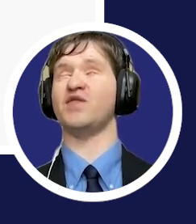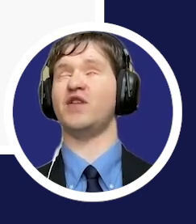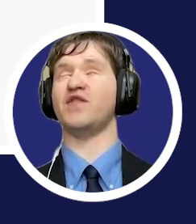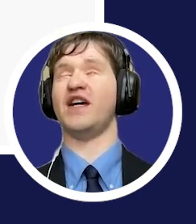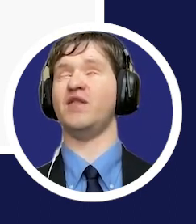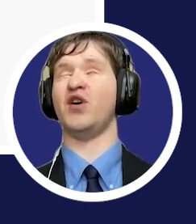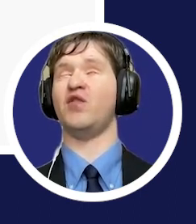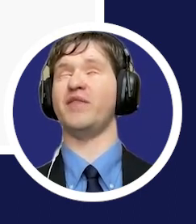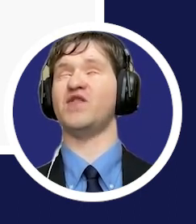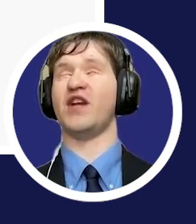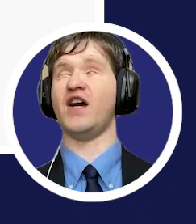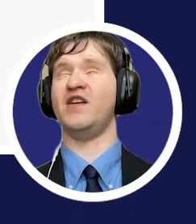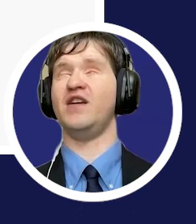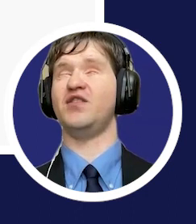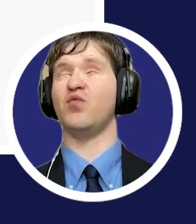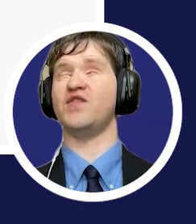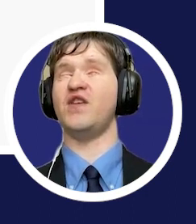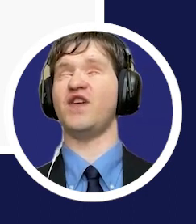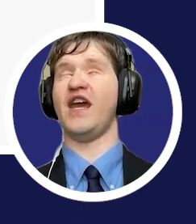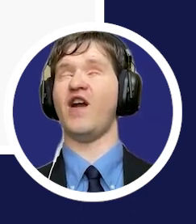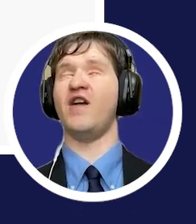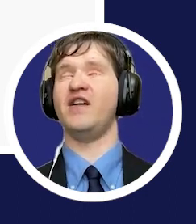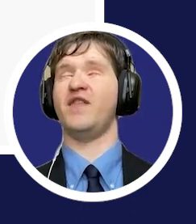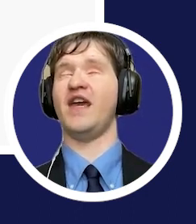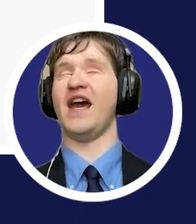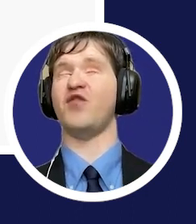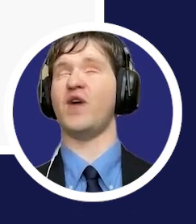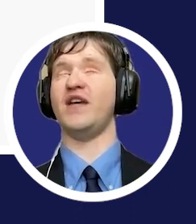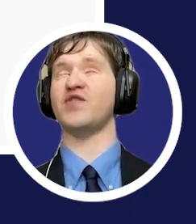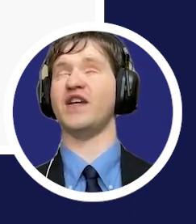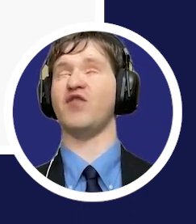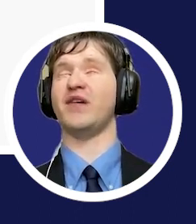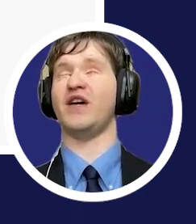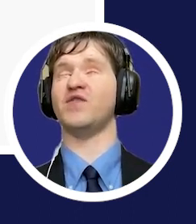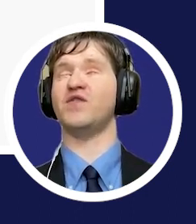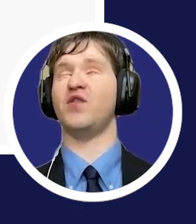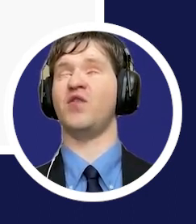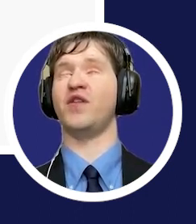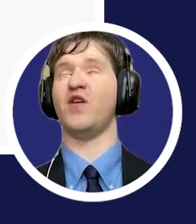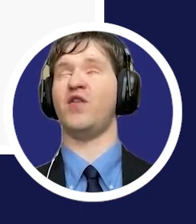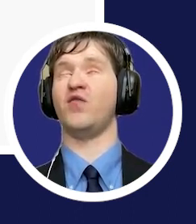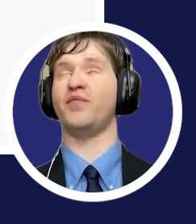hospital, asylum, home, etc. to receive care. They have a right, just like everybody else, to own their home,